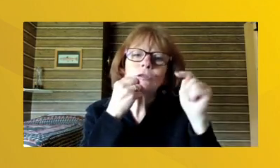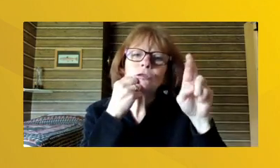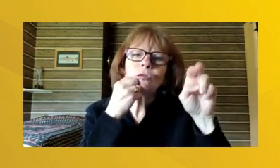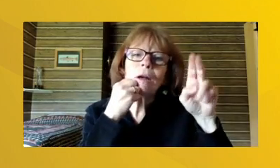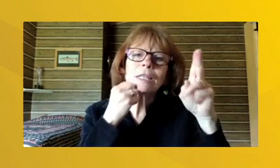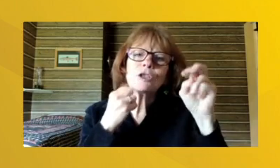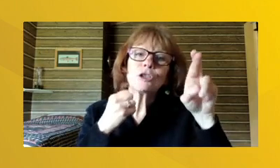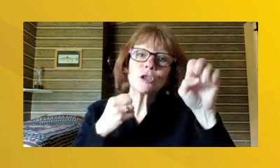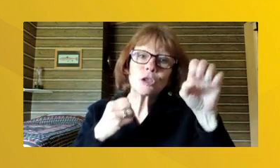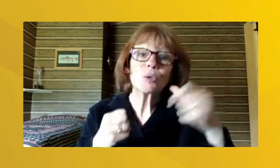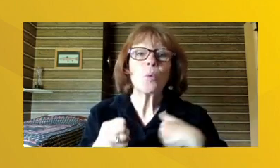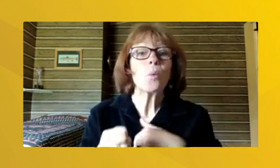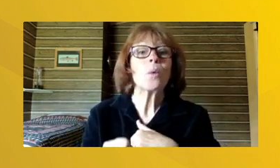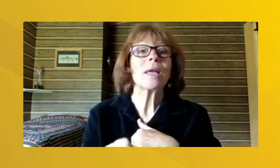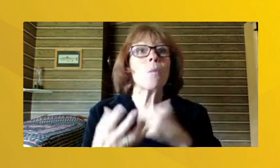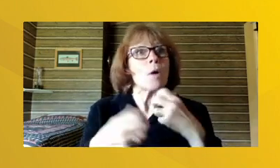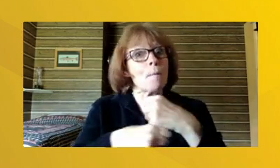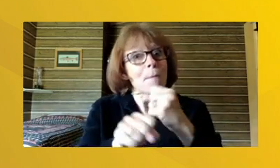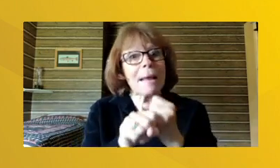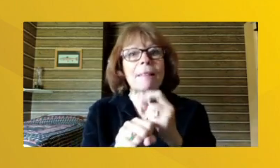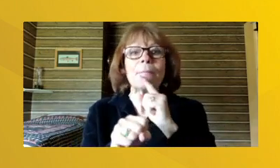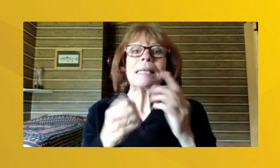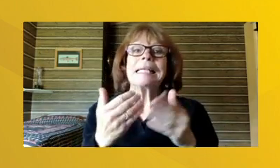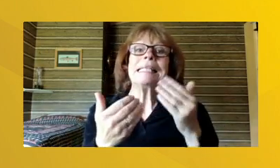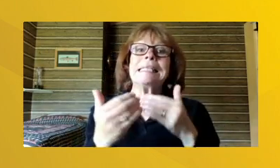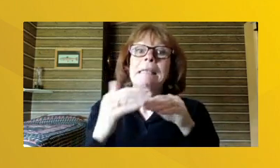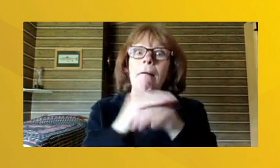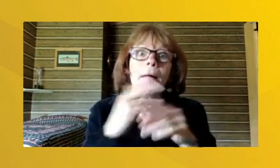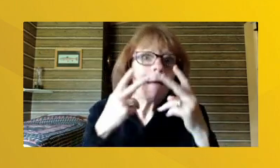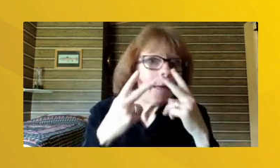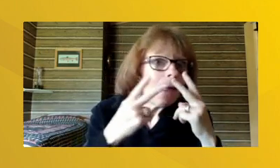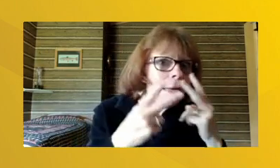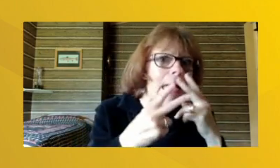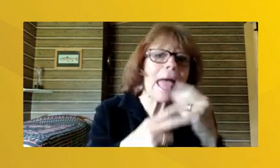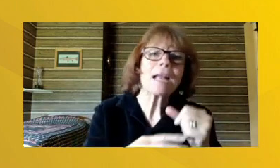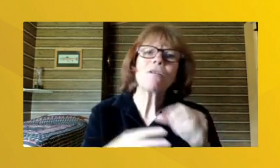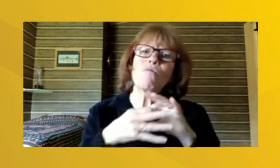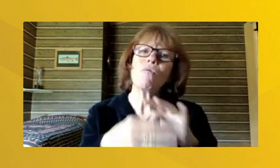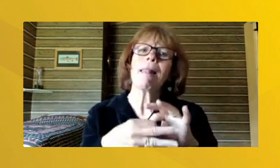and relevant to children and the teachers served by Head Start so that every child understands